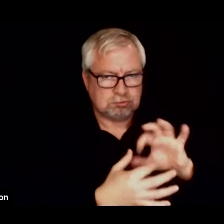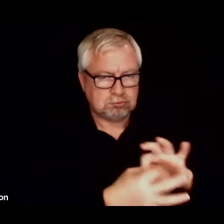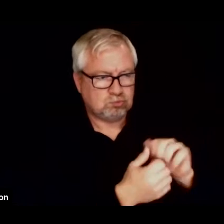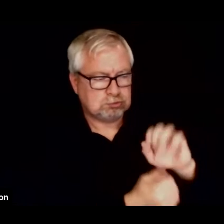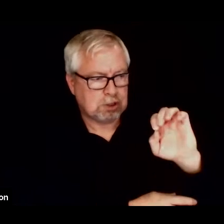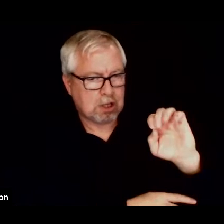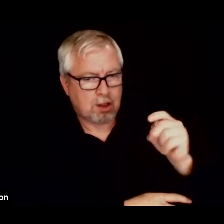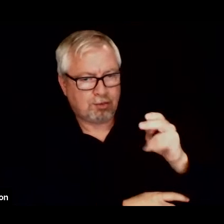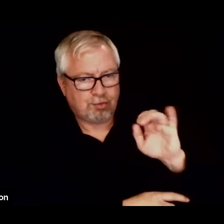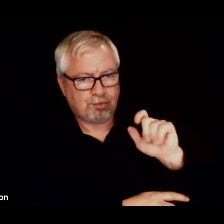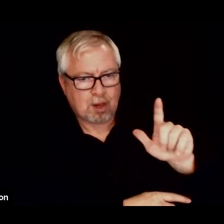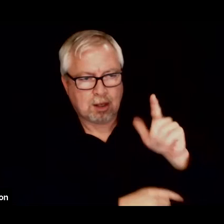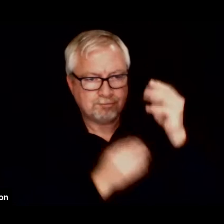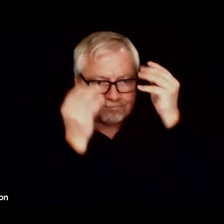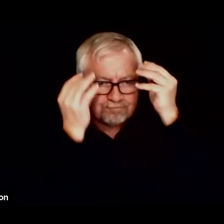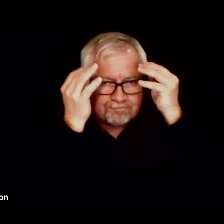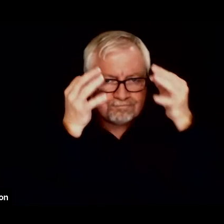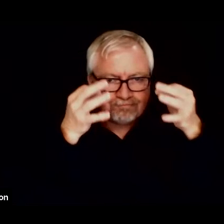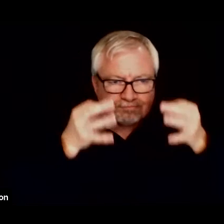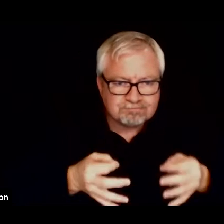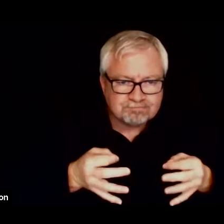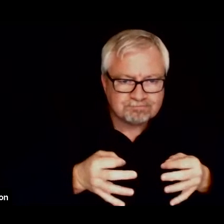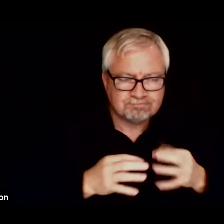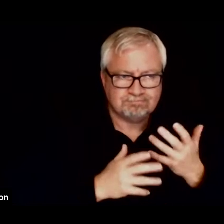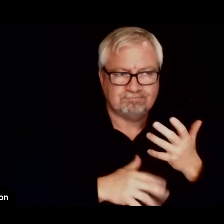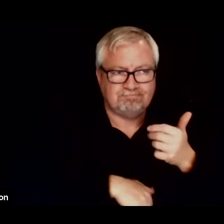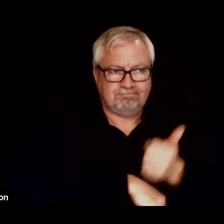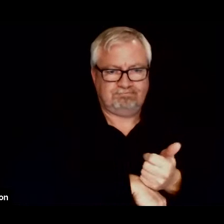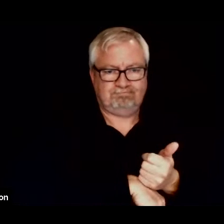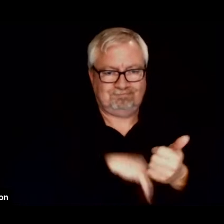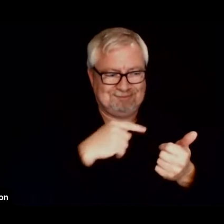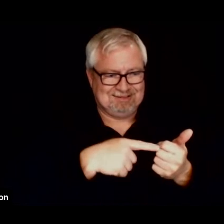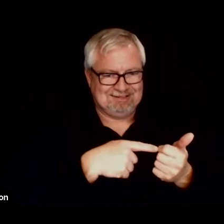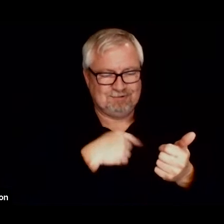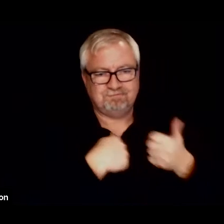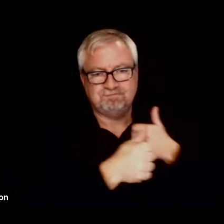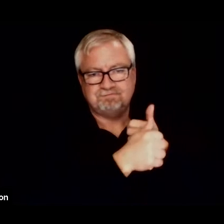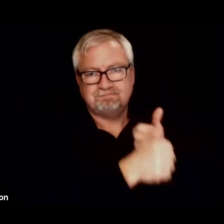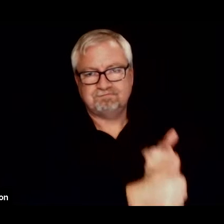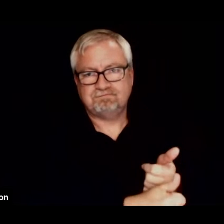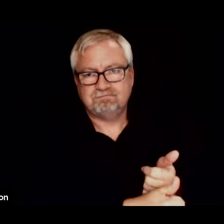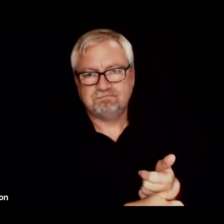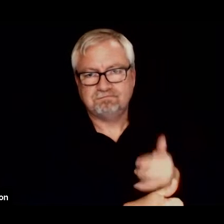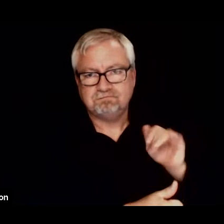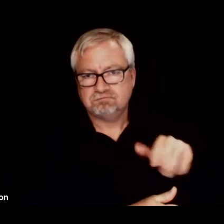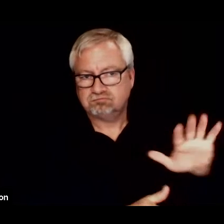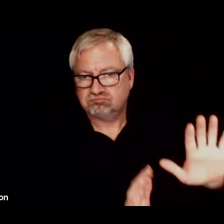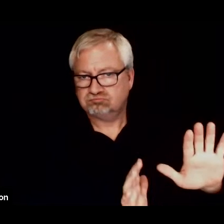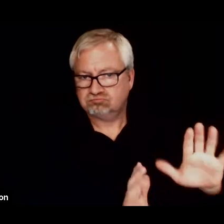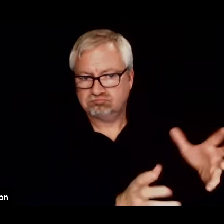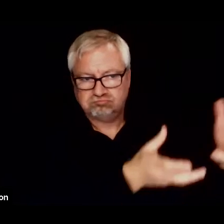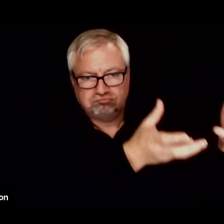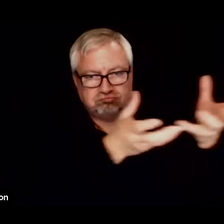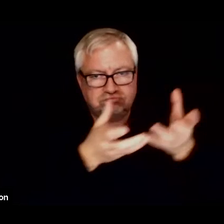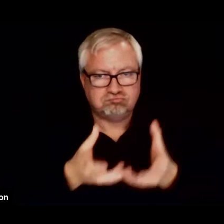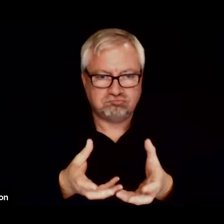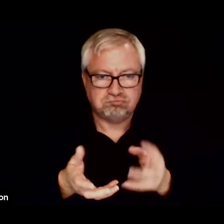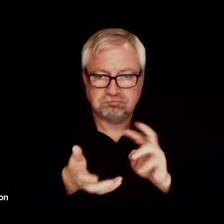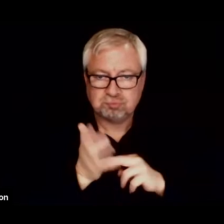making and so in the first priority group that if that would mean that individuals in health care